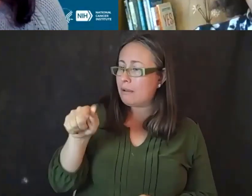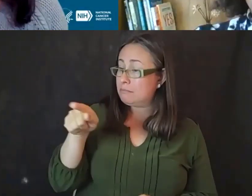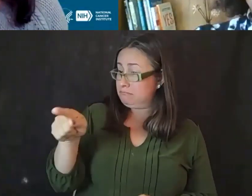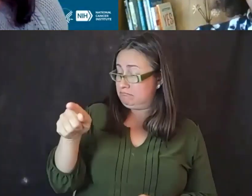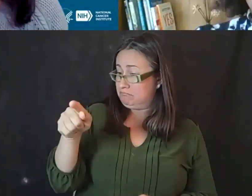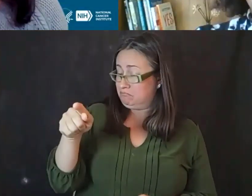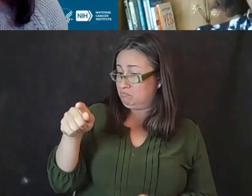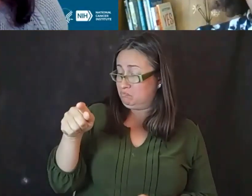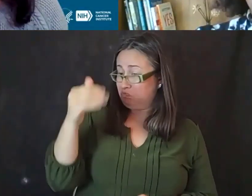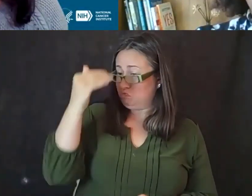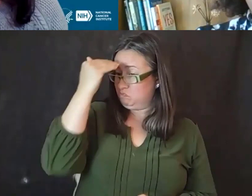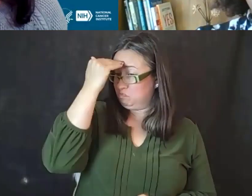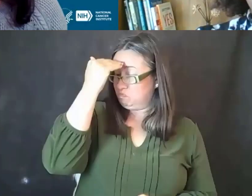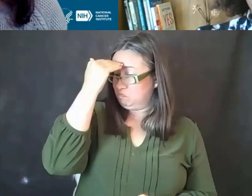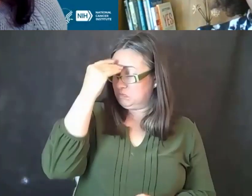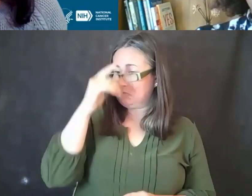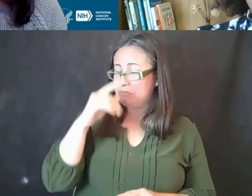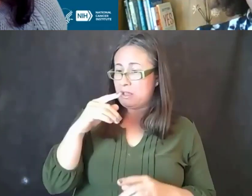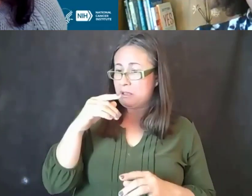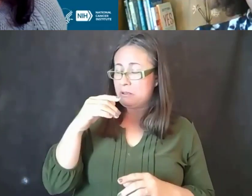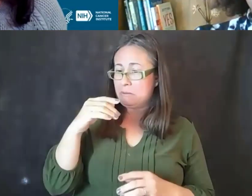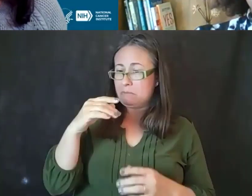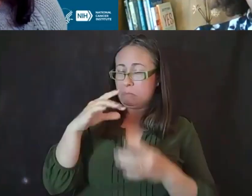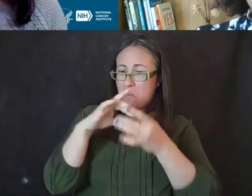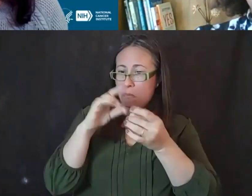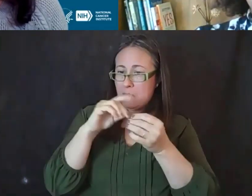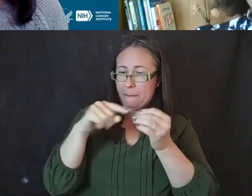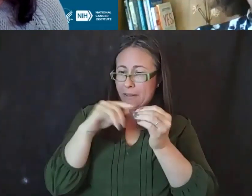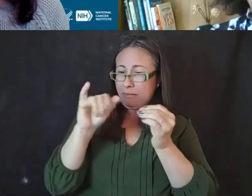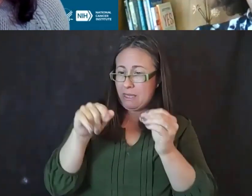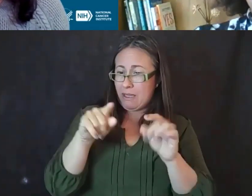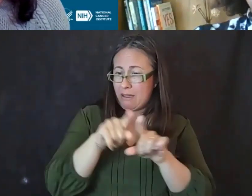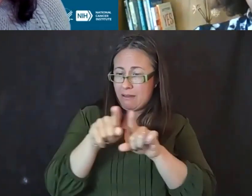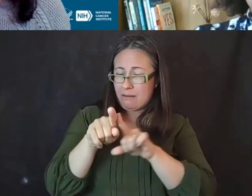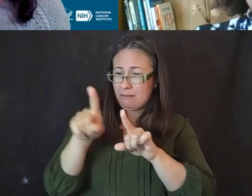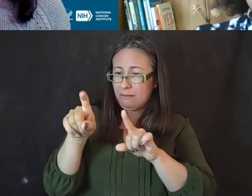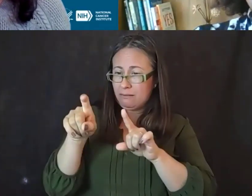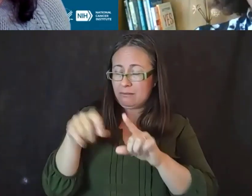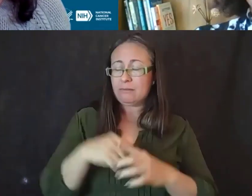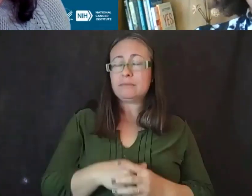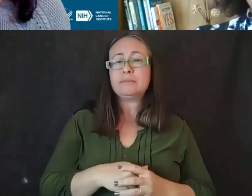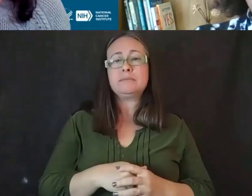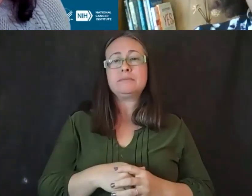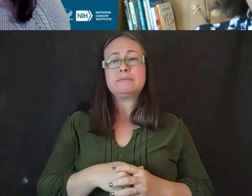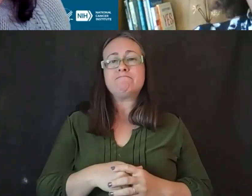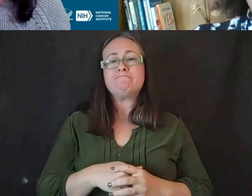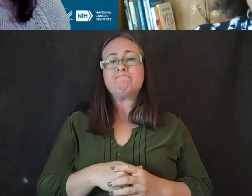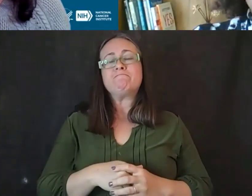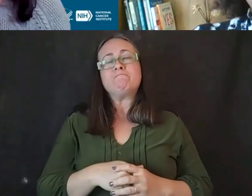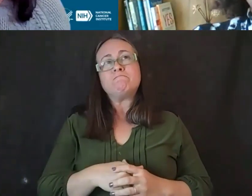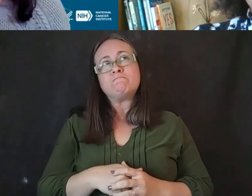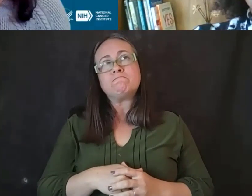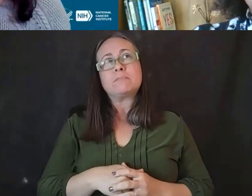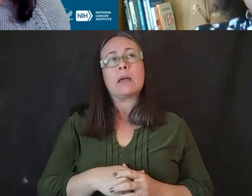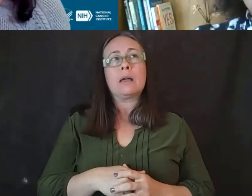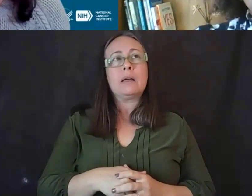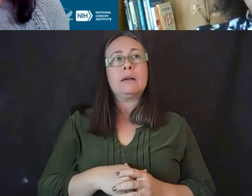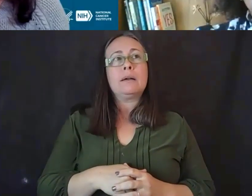and many POs have different styles of how they might respond. I would say the best indication